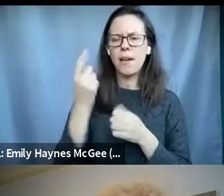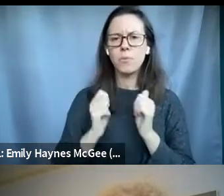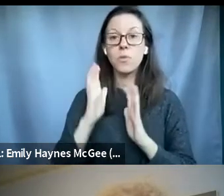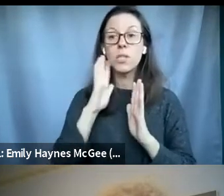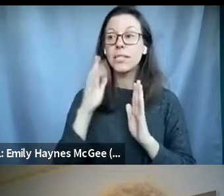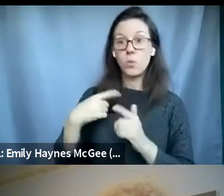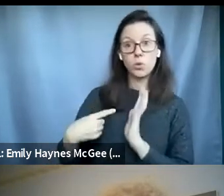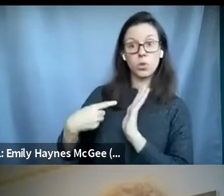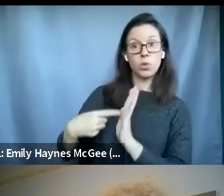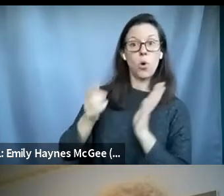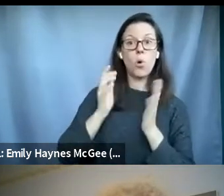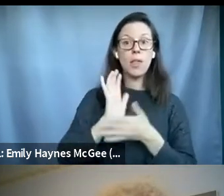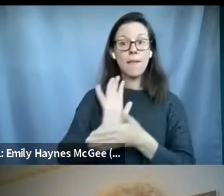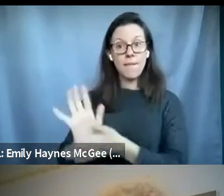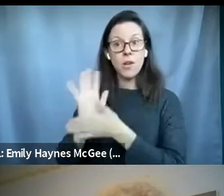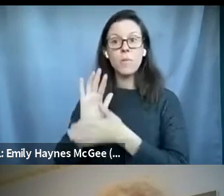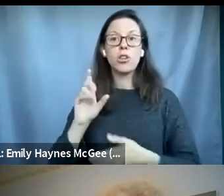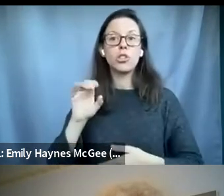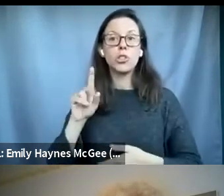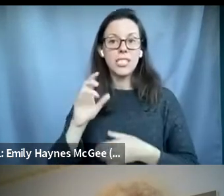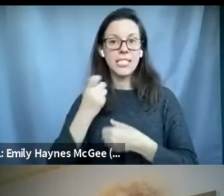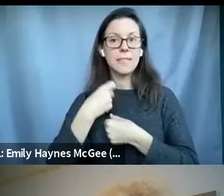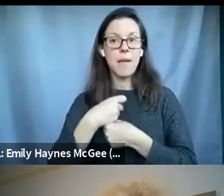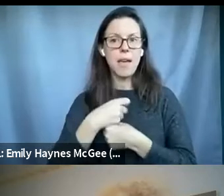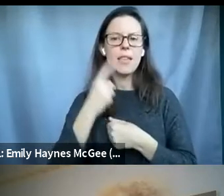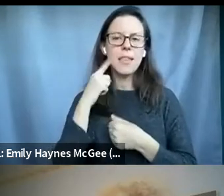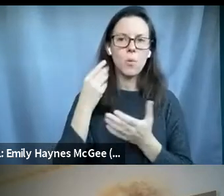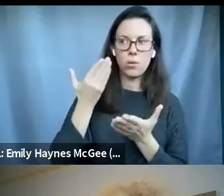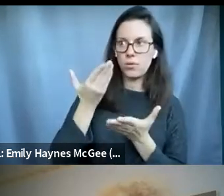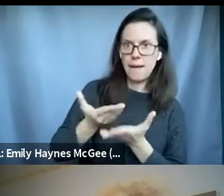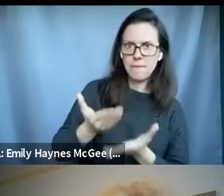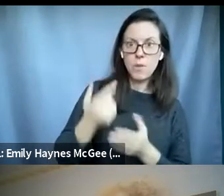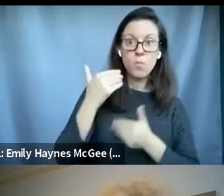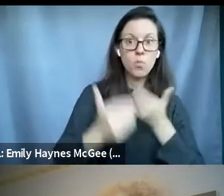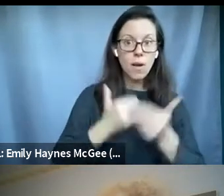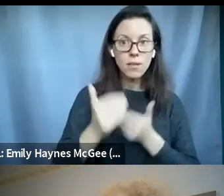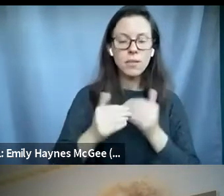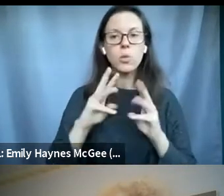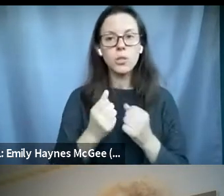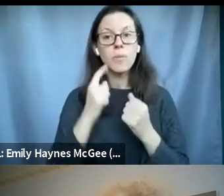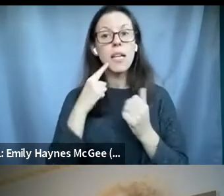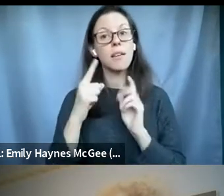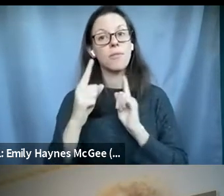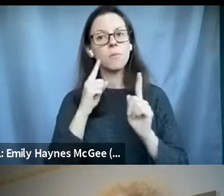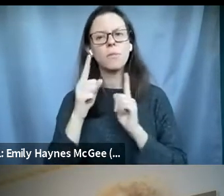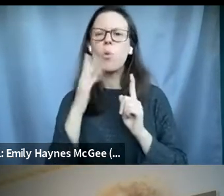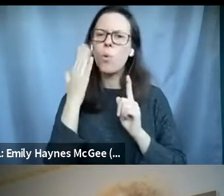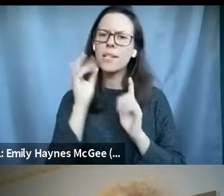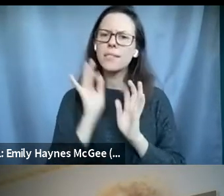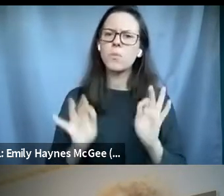which would document the process in the workshops as well as the conversations and the importance of prioritizing Black and brown woman's mental health.